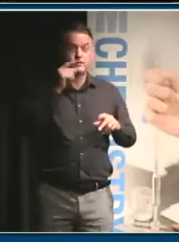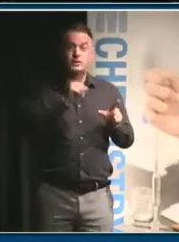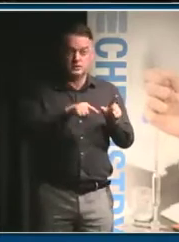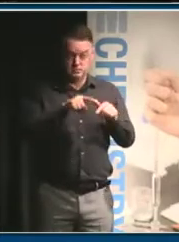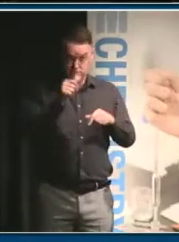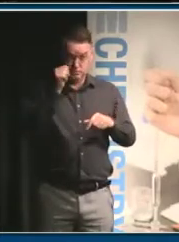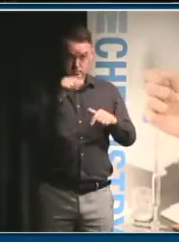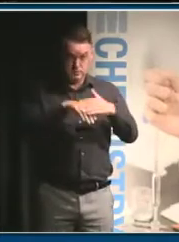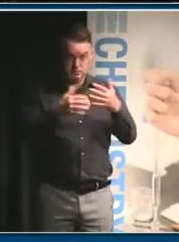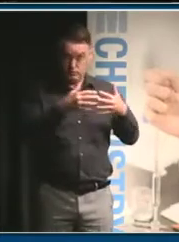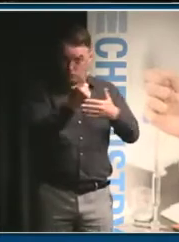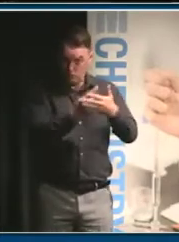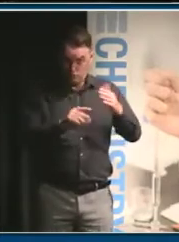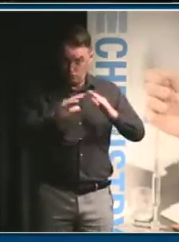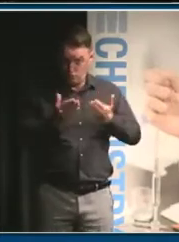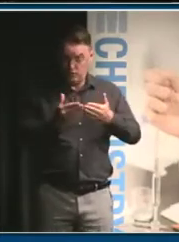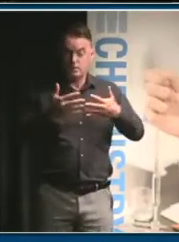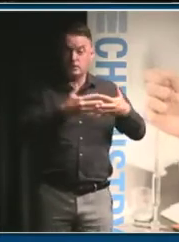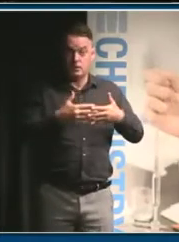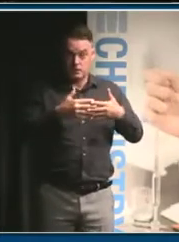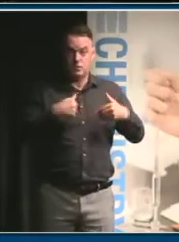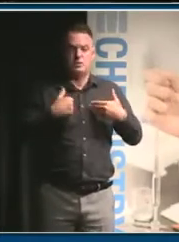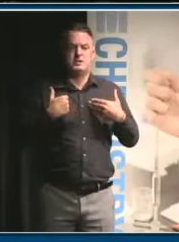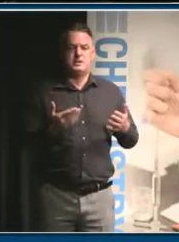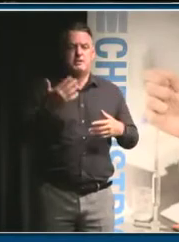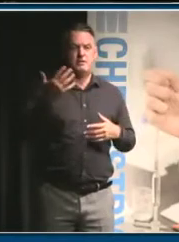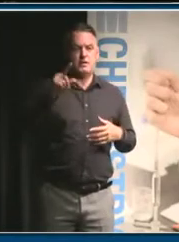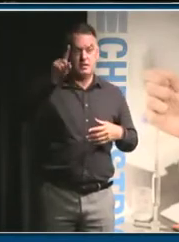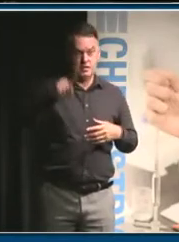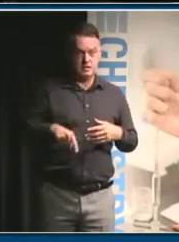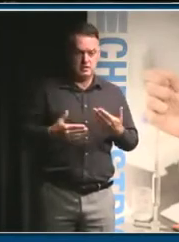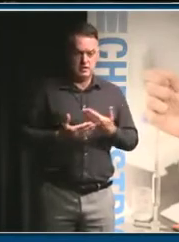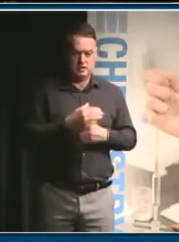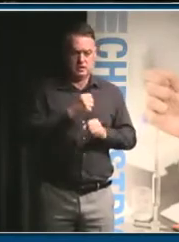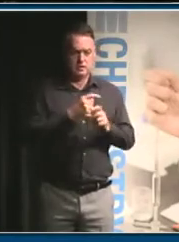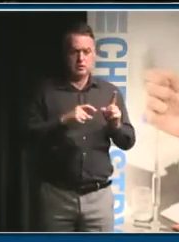just in the United States, we graduate fifteen thousand undergraduates in chemistry every year.